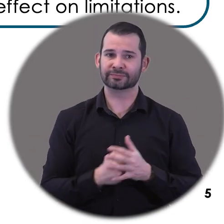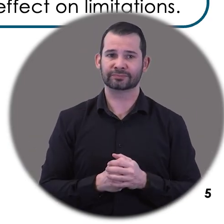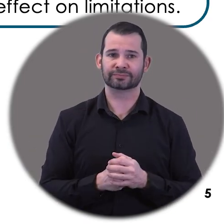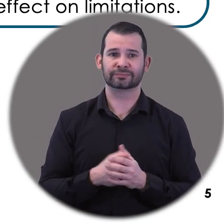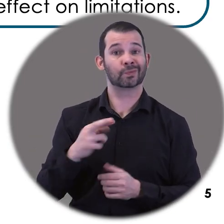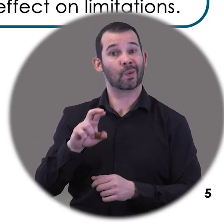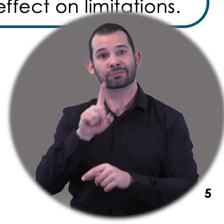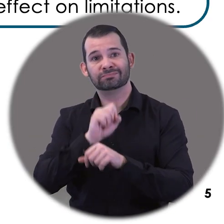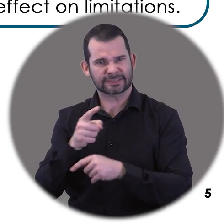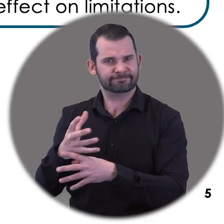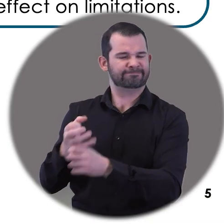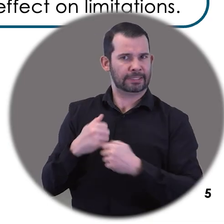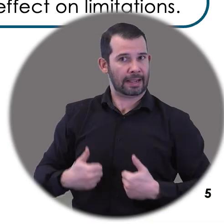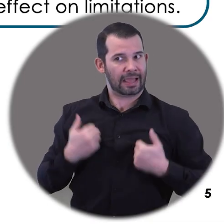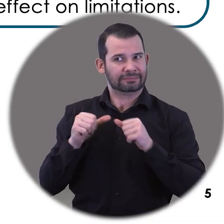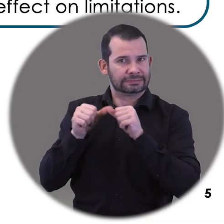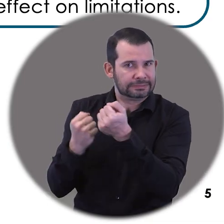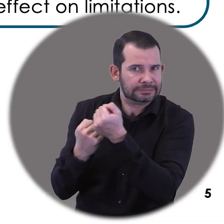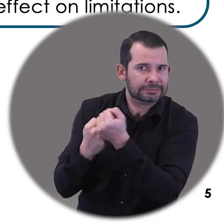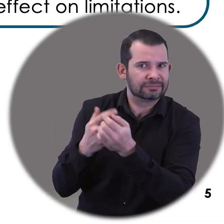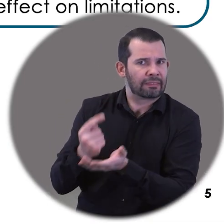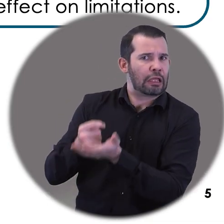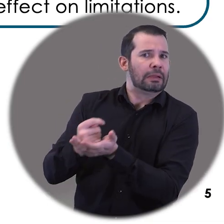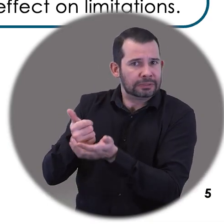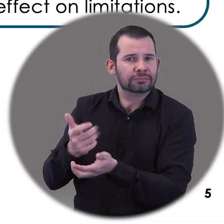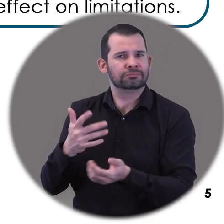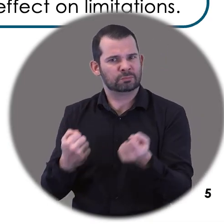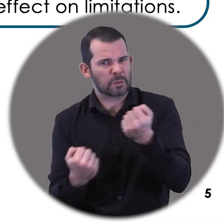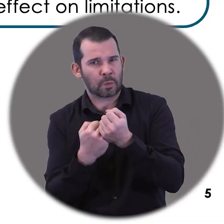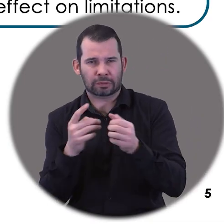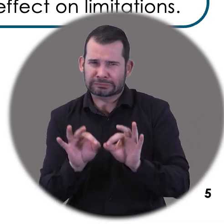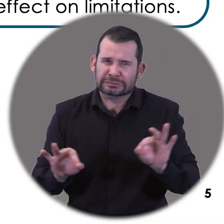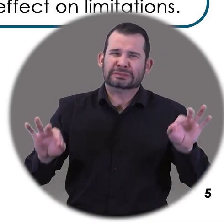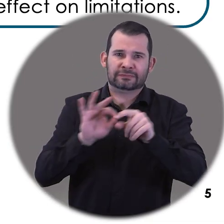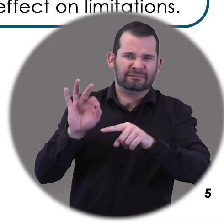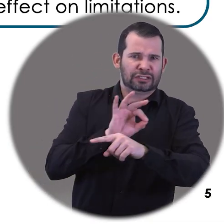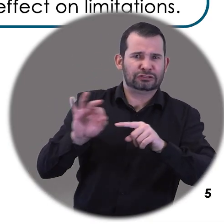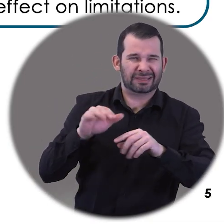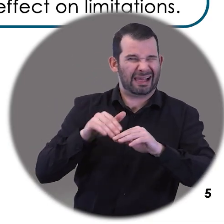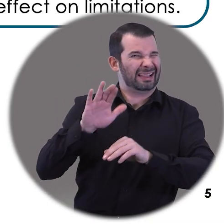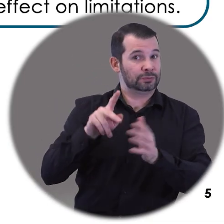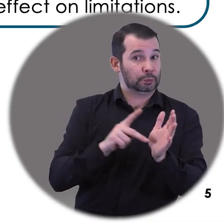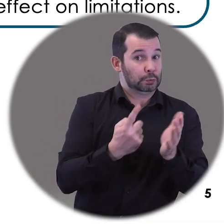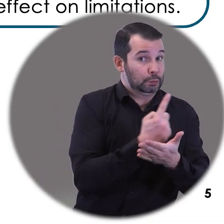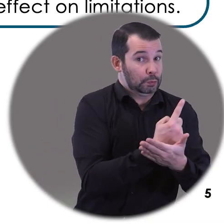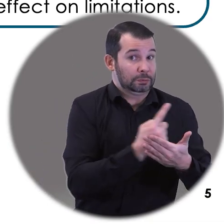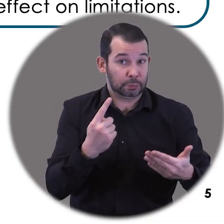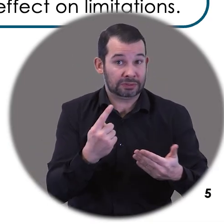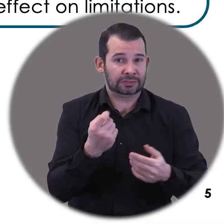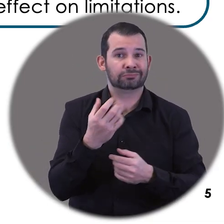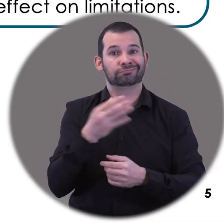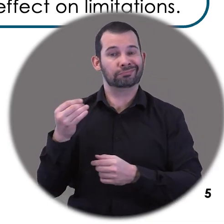or receive life-sustaining therapy to support a vital function at least twice a week